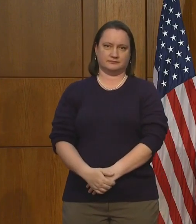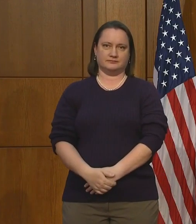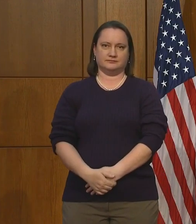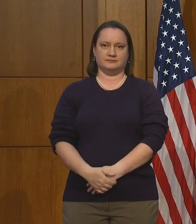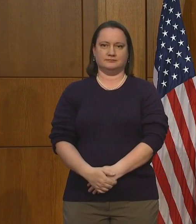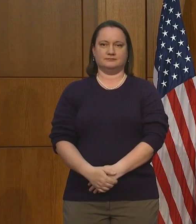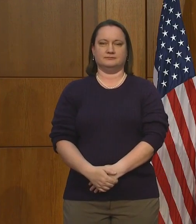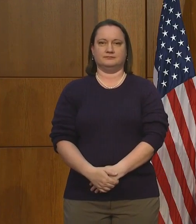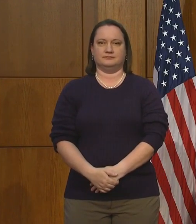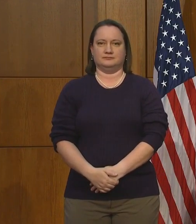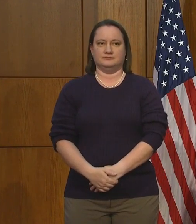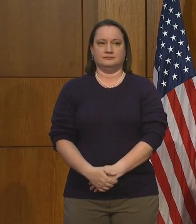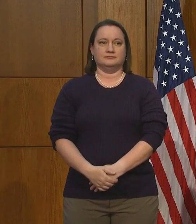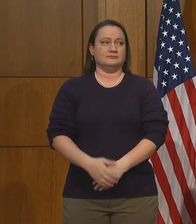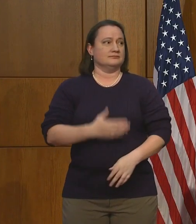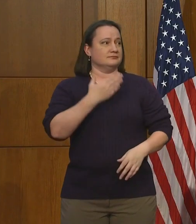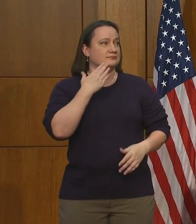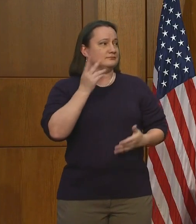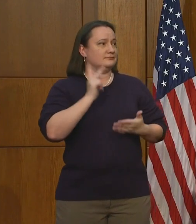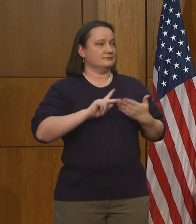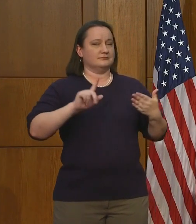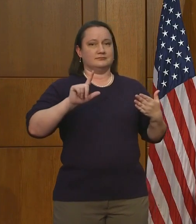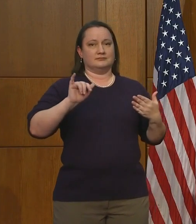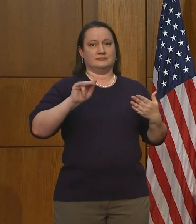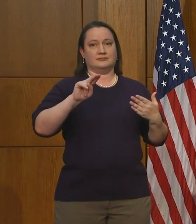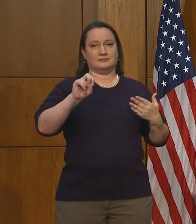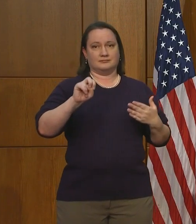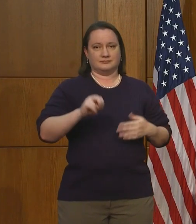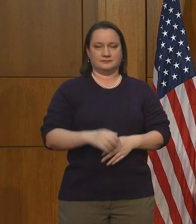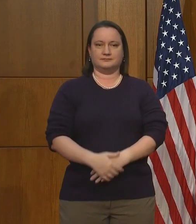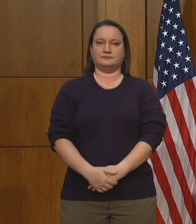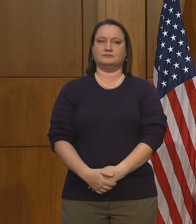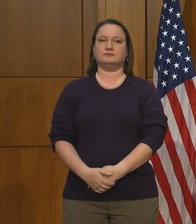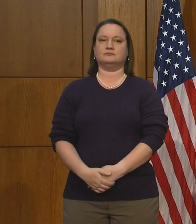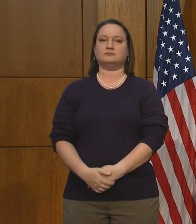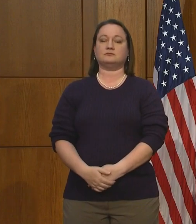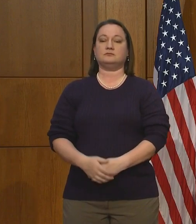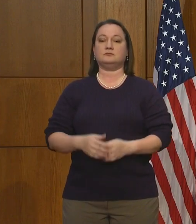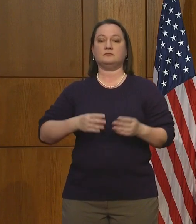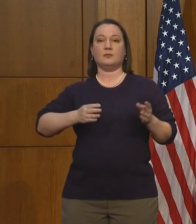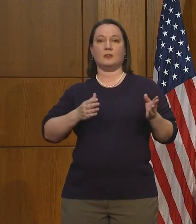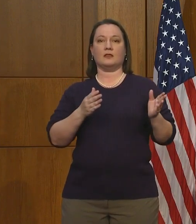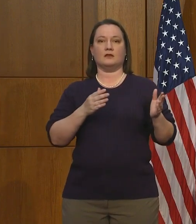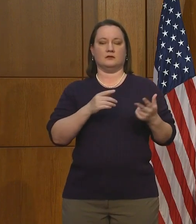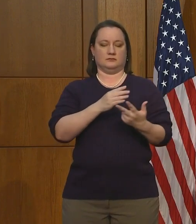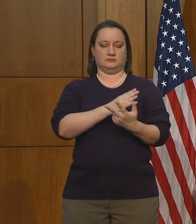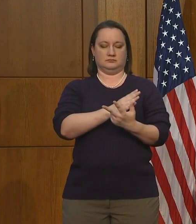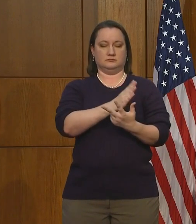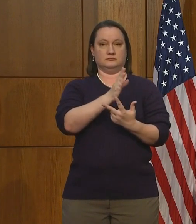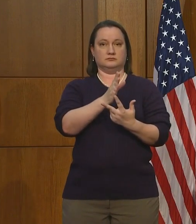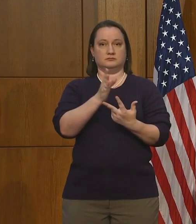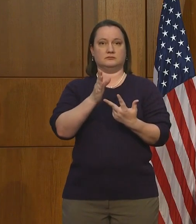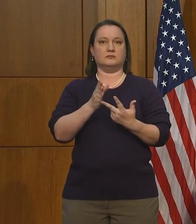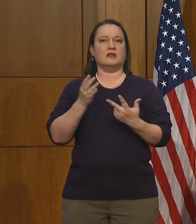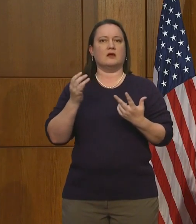OF. THANK YOU SECTOR LINE. WE